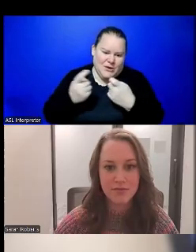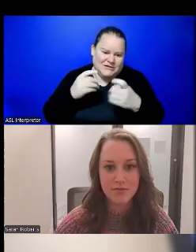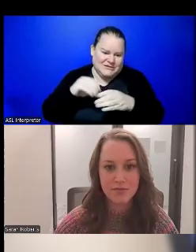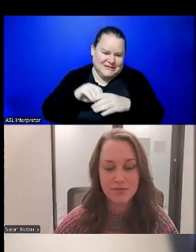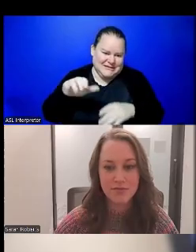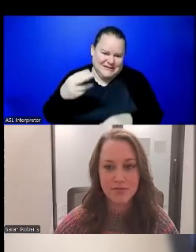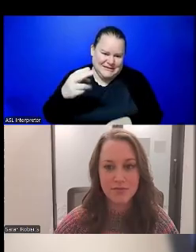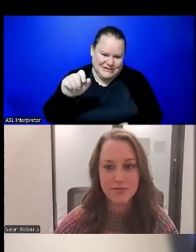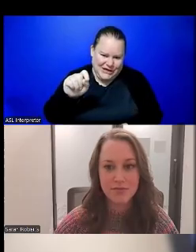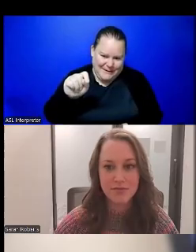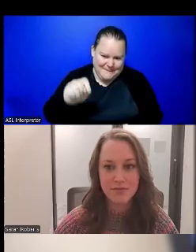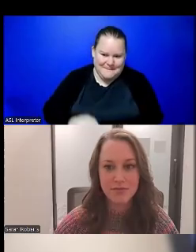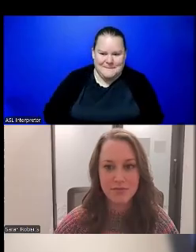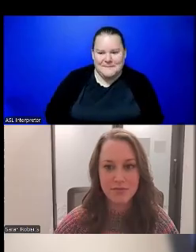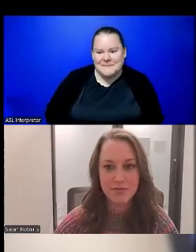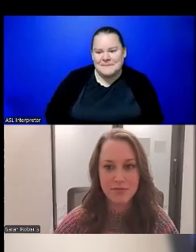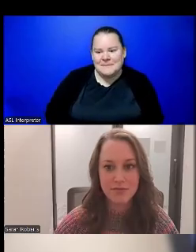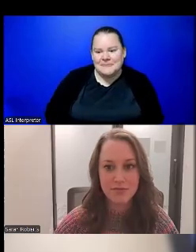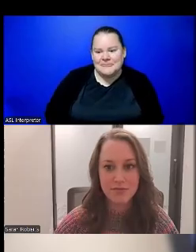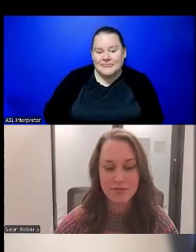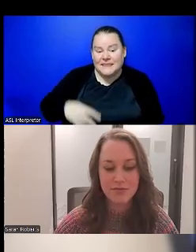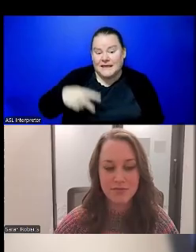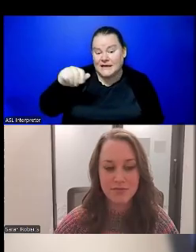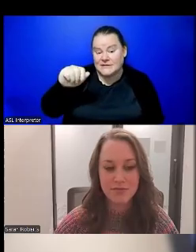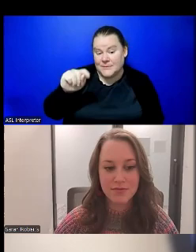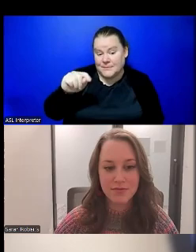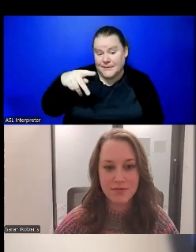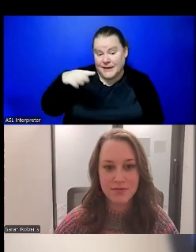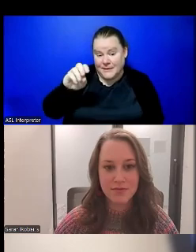Janel Preston: All right. So Pat Boyle is asking, once they're